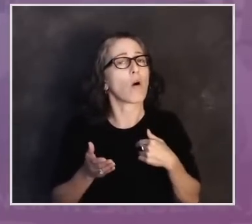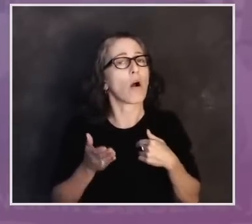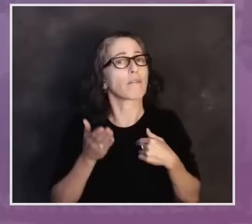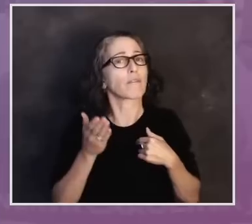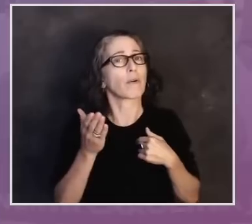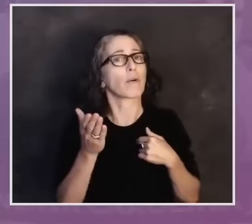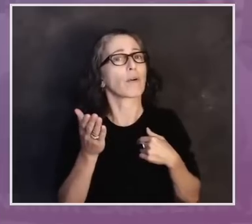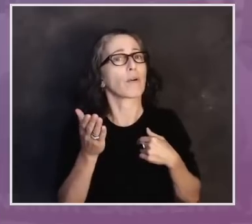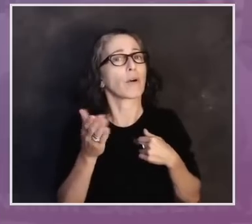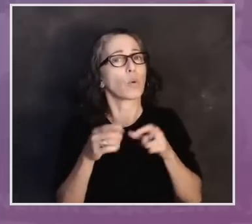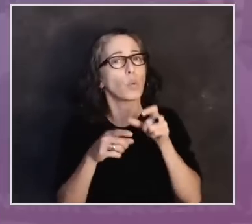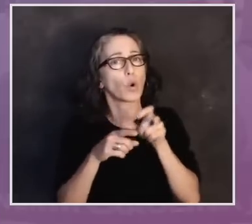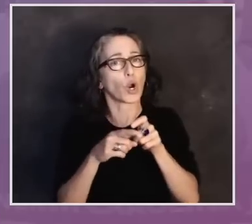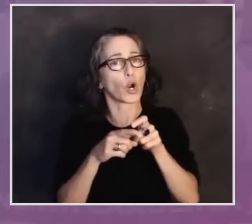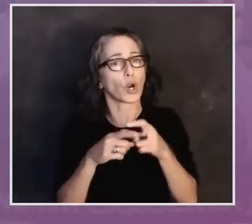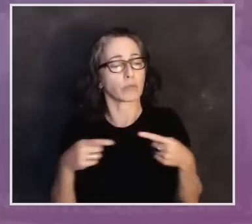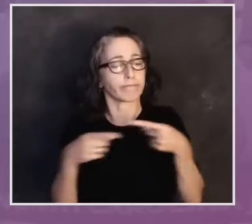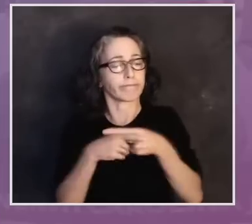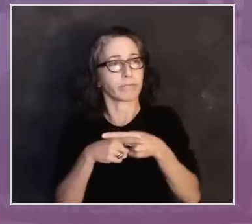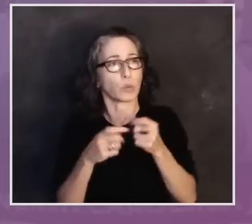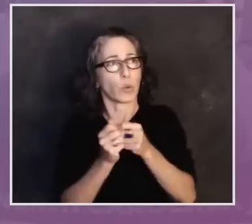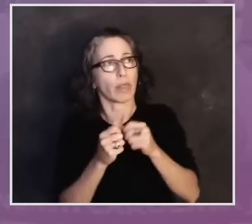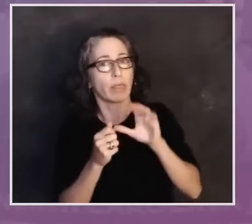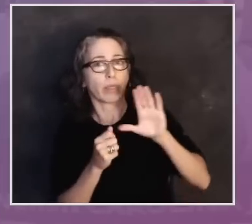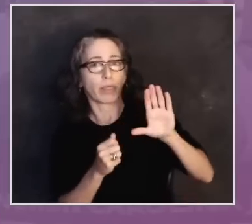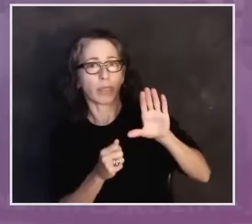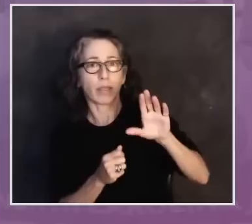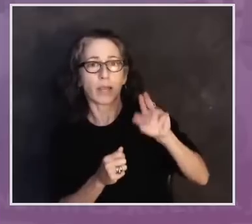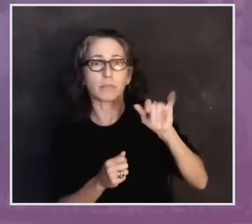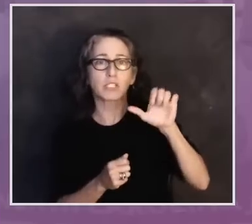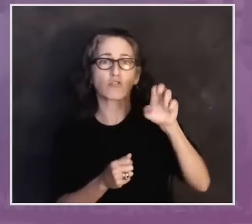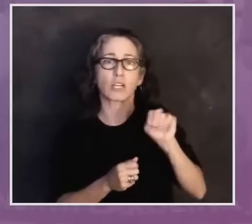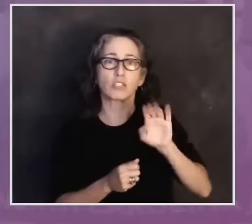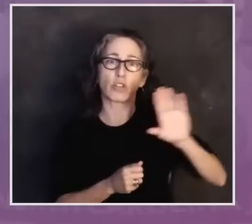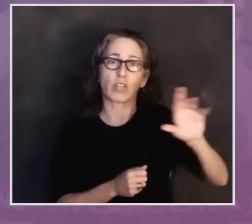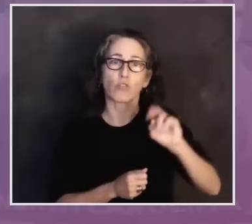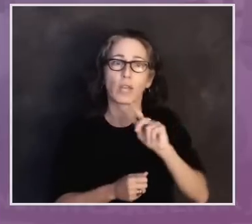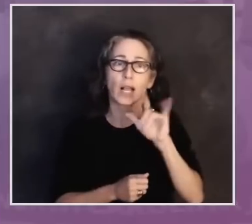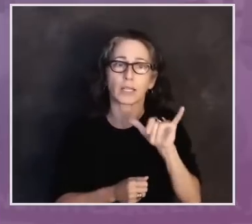SIDES MENTALITY OR DO I SPEAK